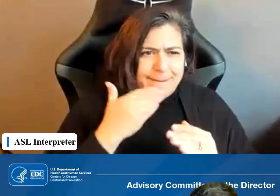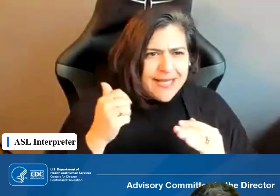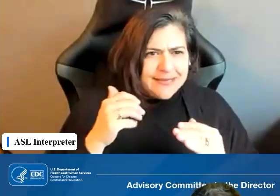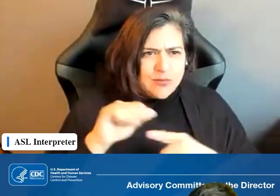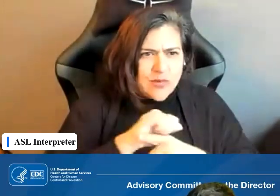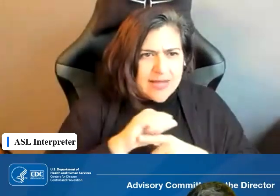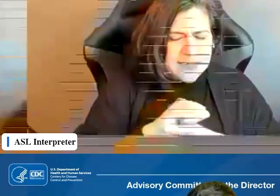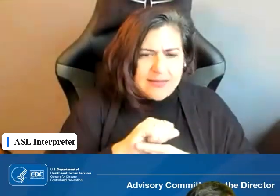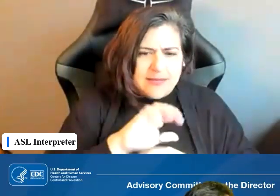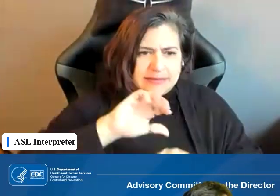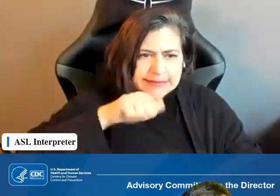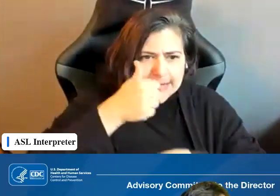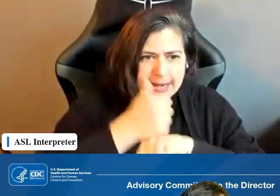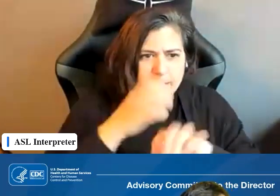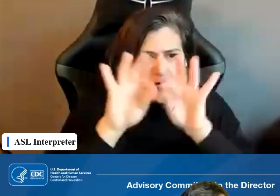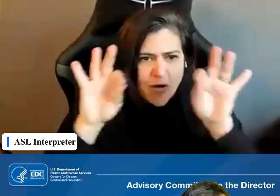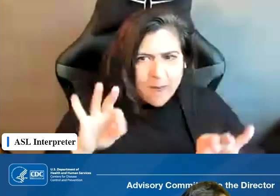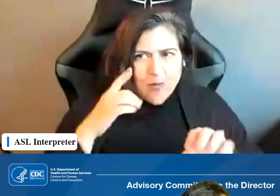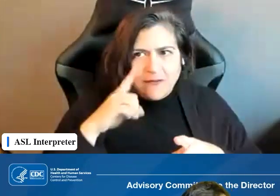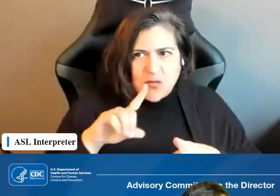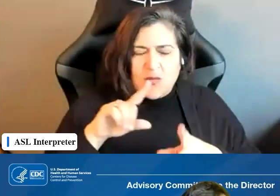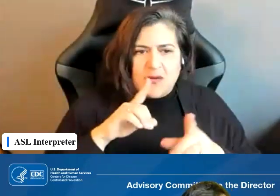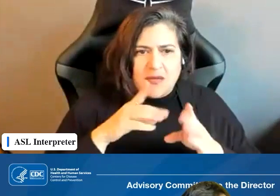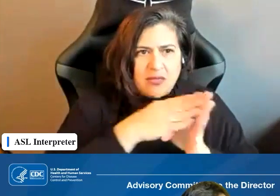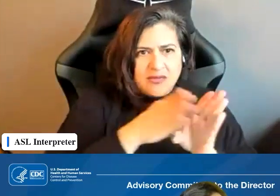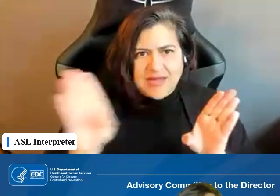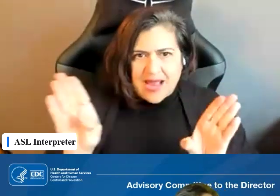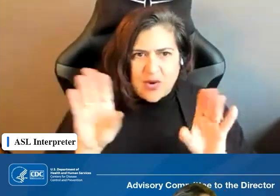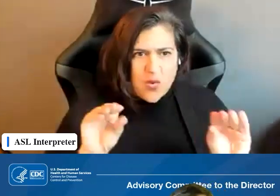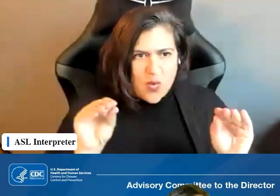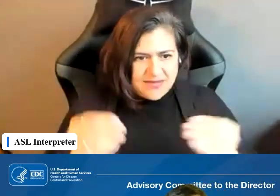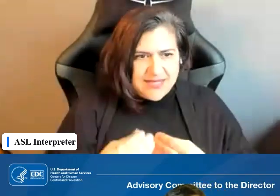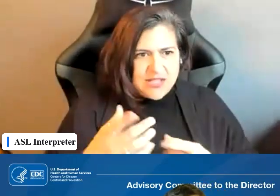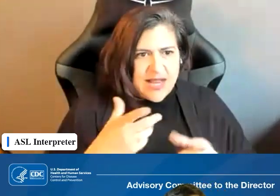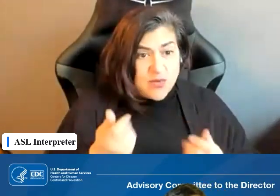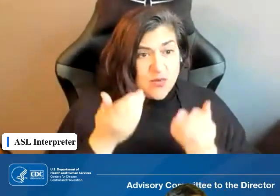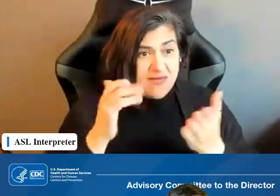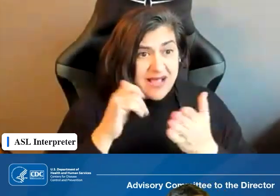to use throughout the organization and to provide that as a resource. Not expecting you to do all the work,